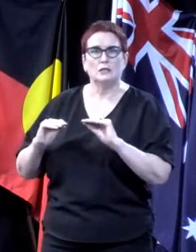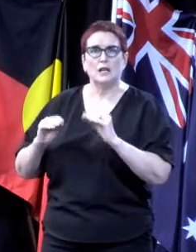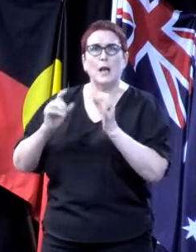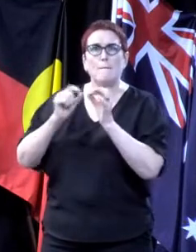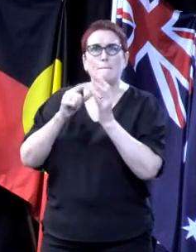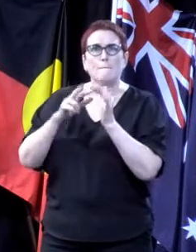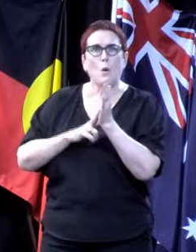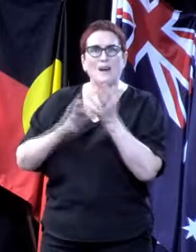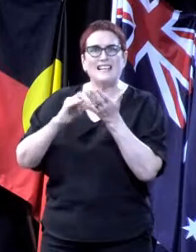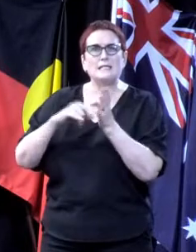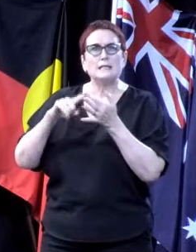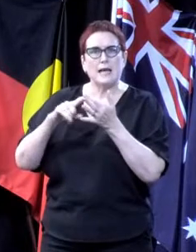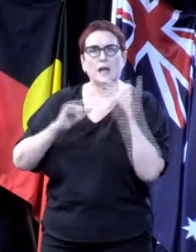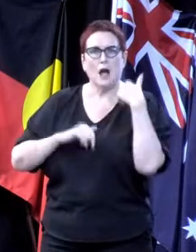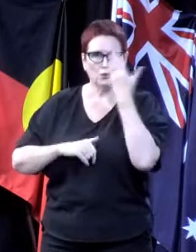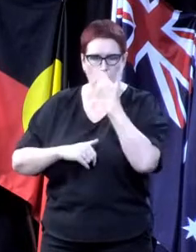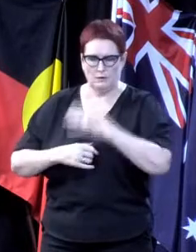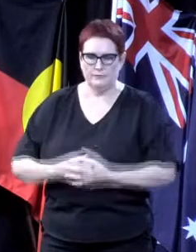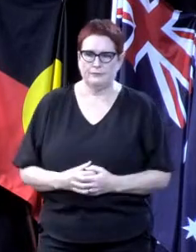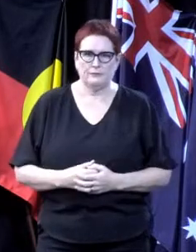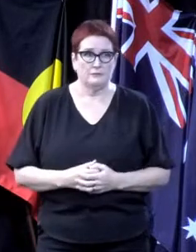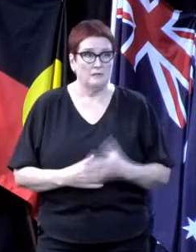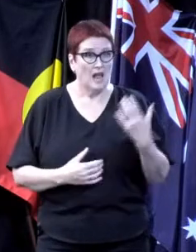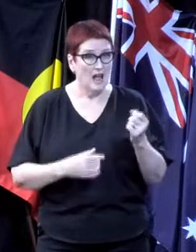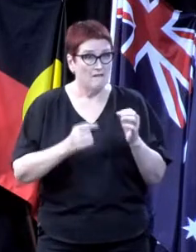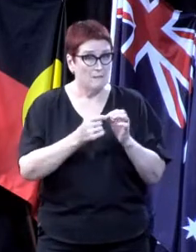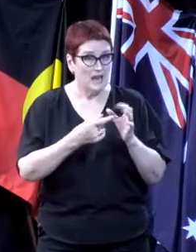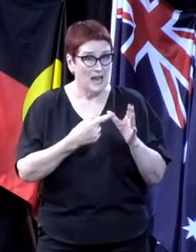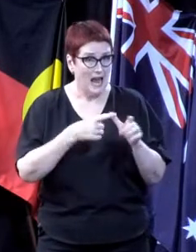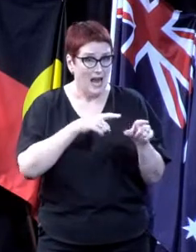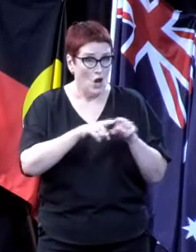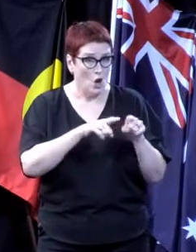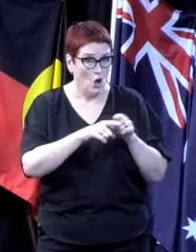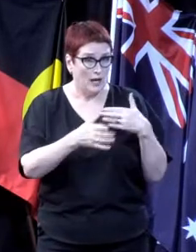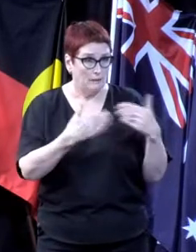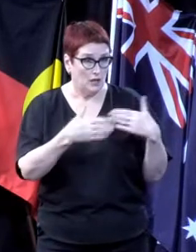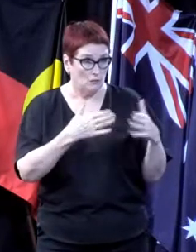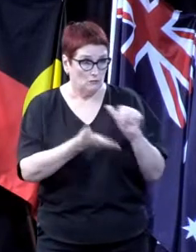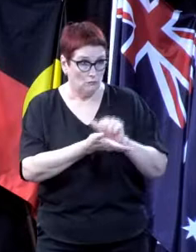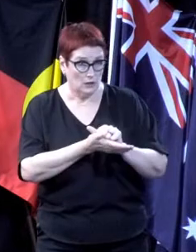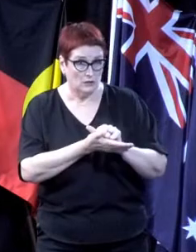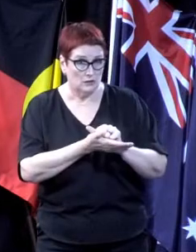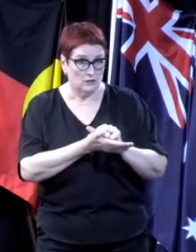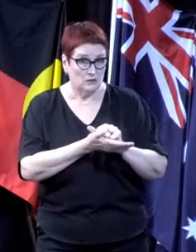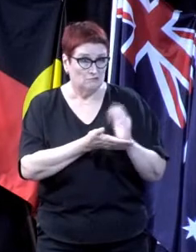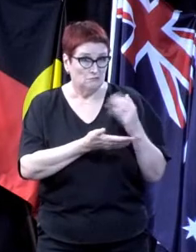OK, you have a Bachelor of Learning Management, 2011.